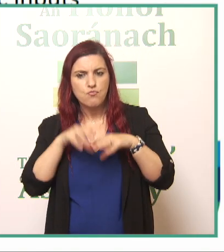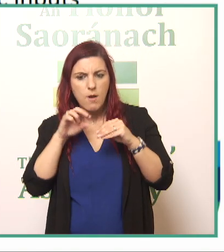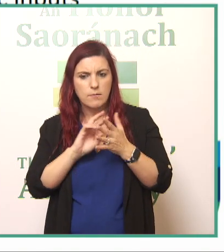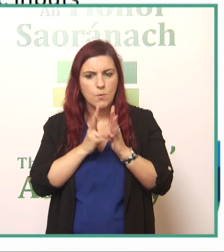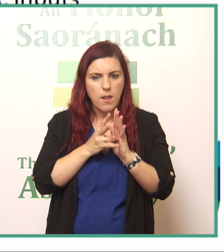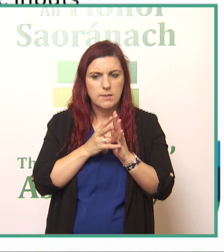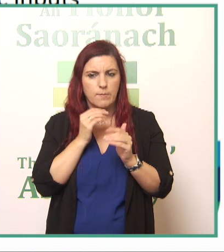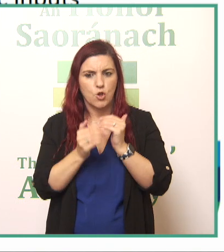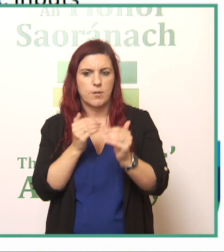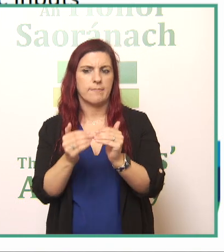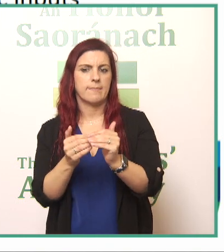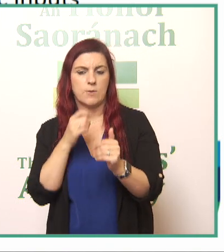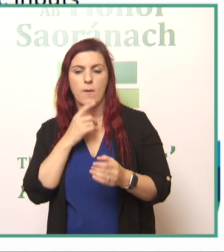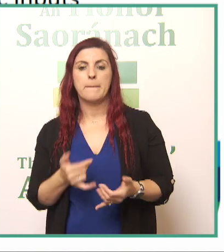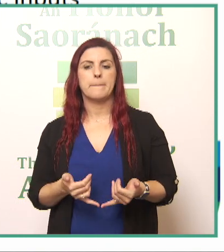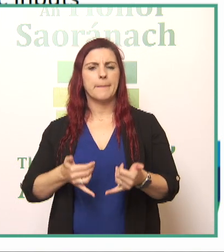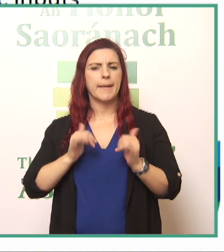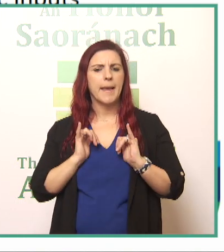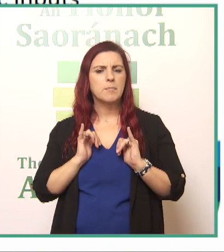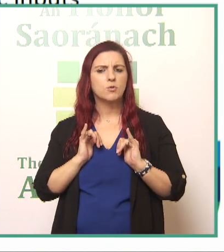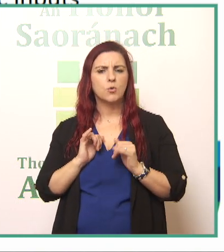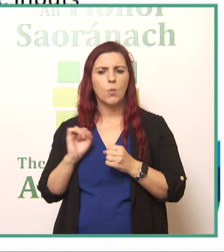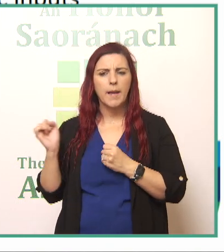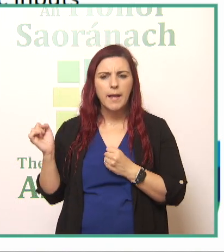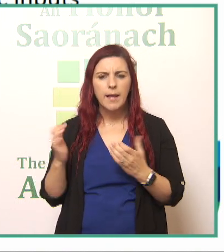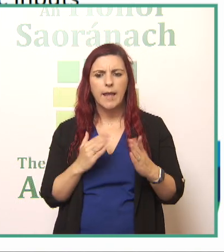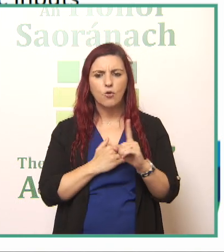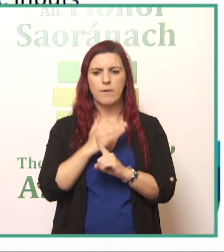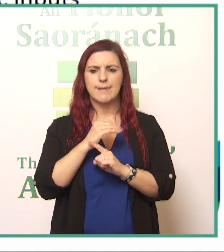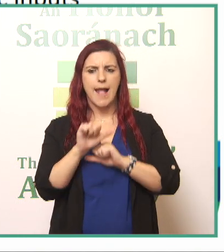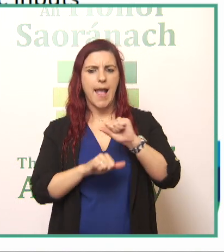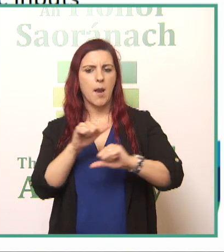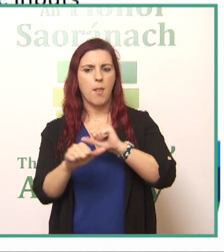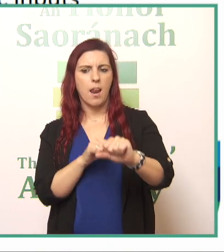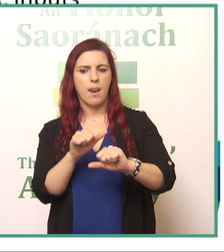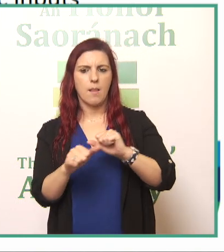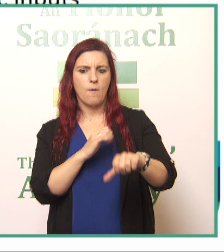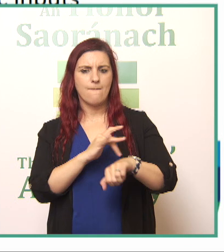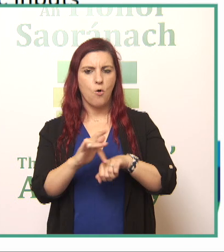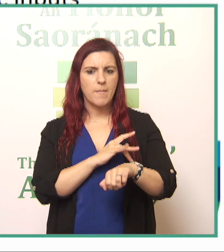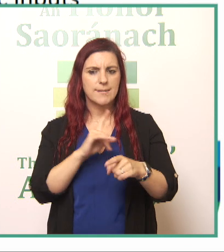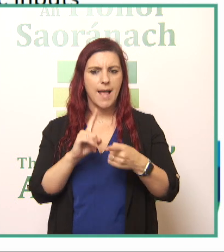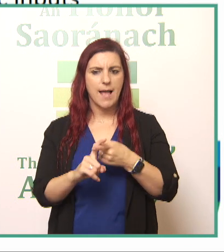we've been able to increase animal performance and accelerate data Slaughter so we're seeing a